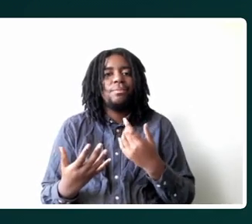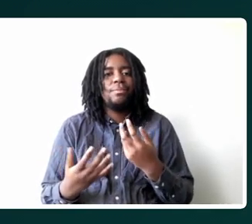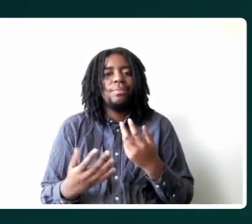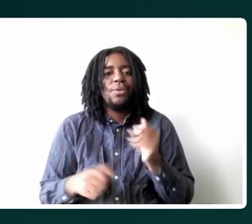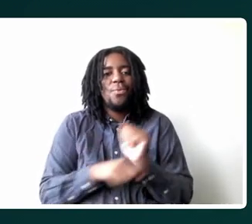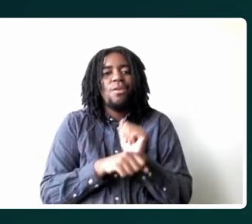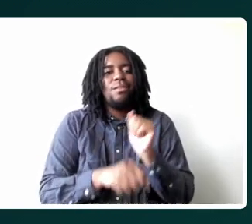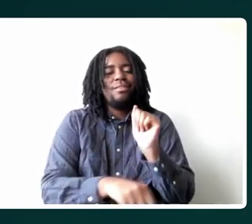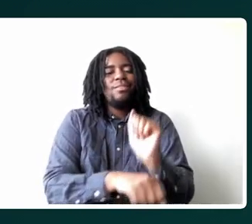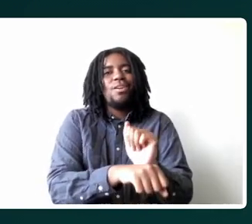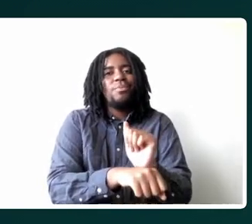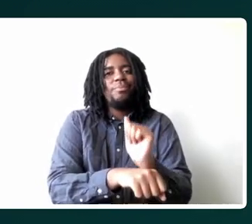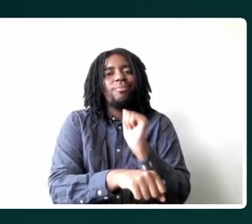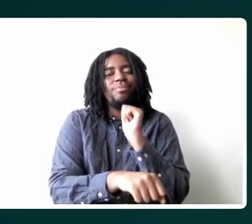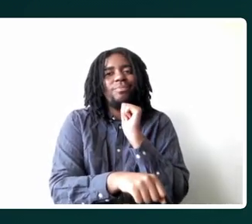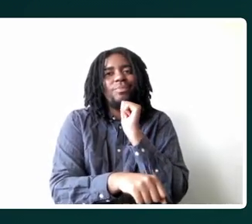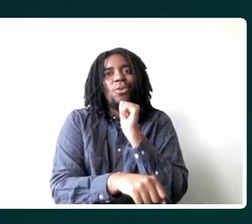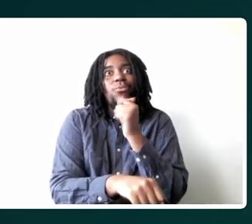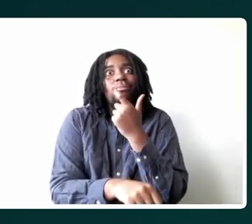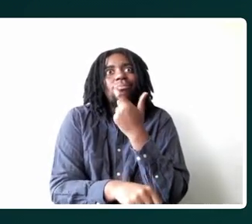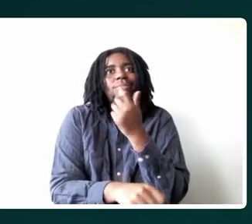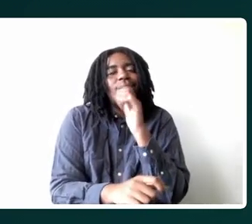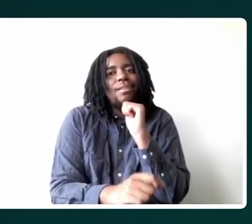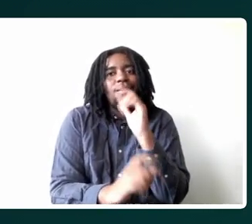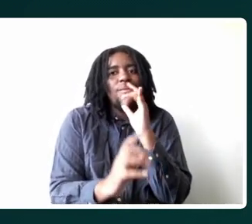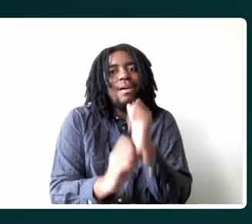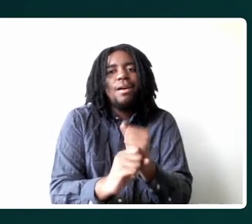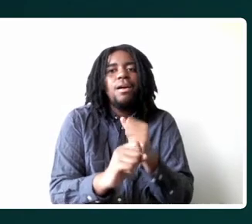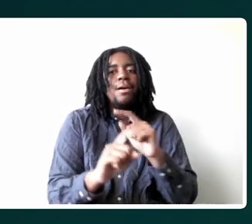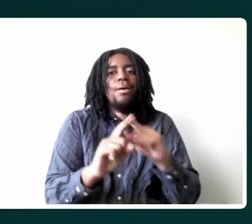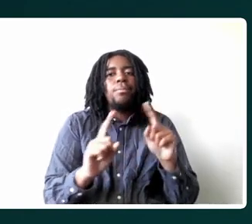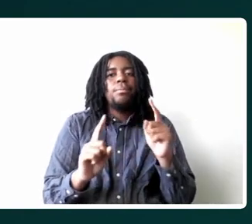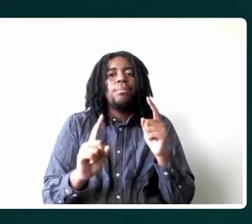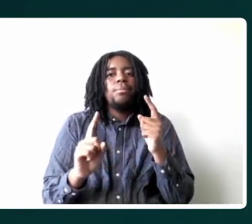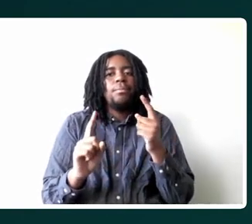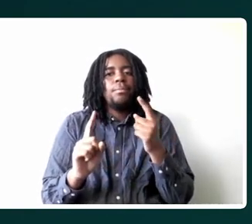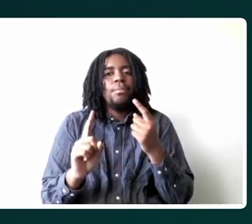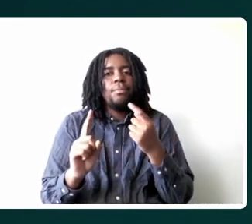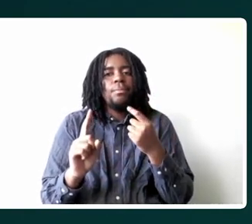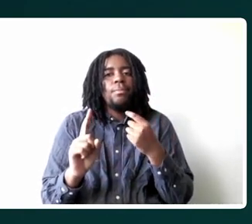but that they're working at to just provide for their families. And we spent a lot of time